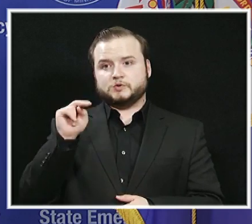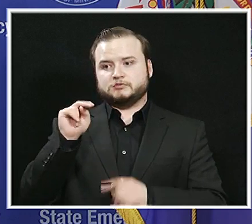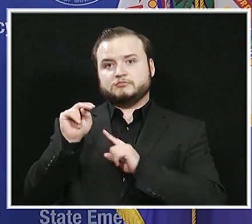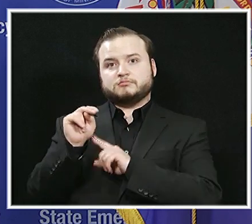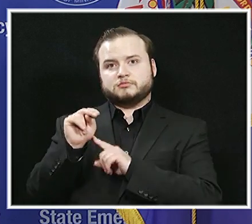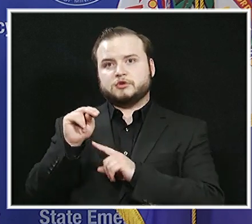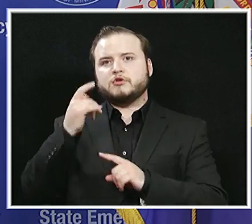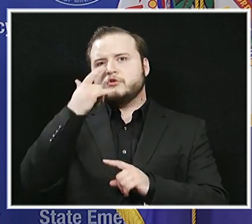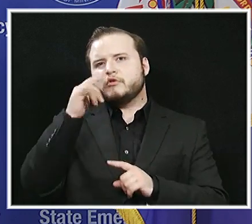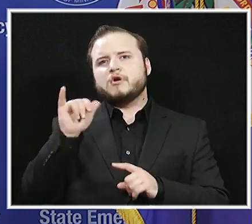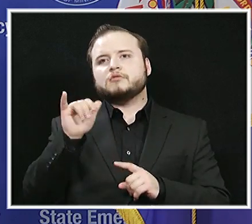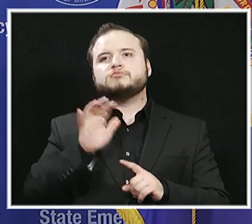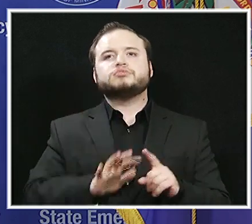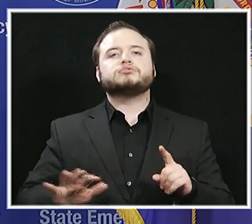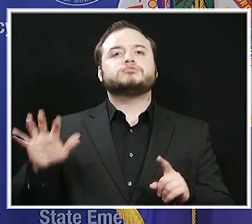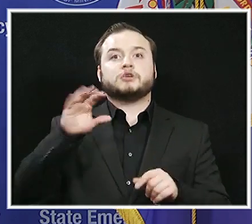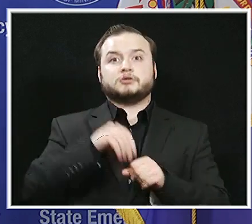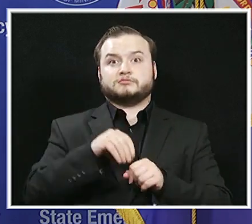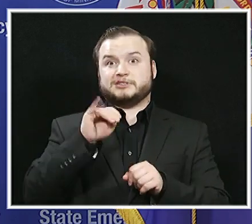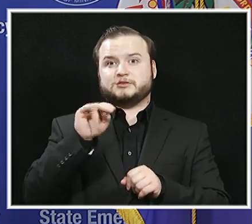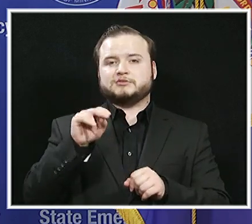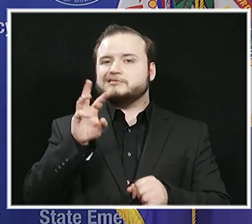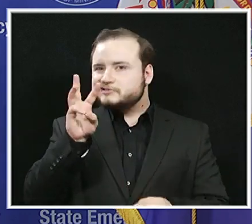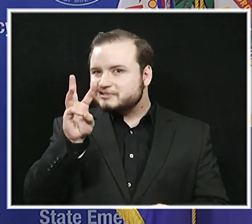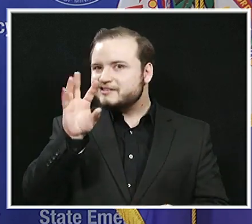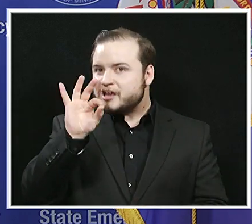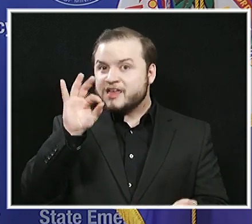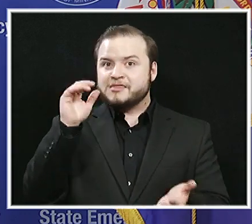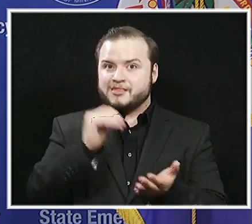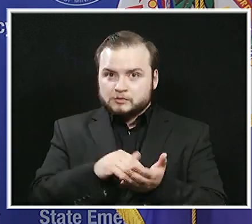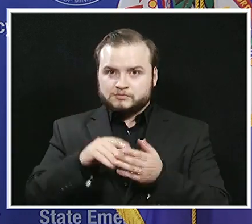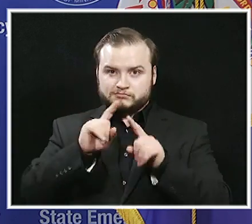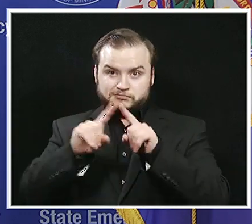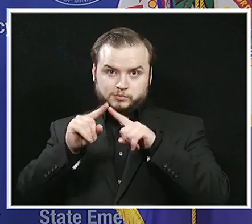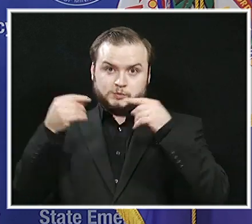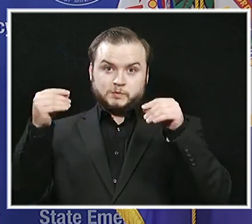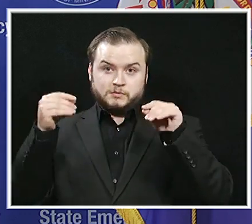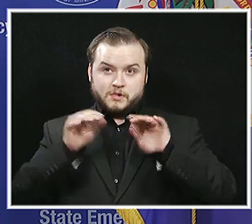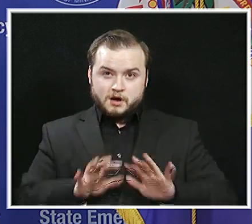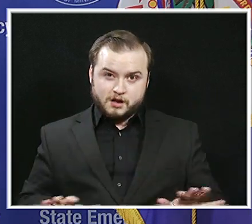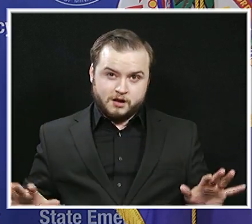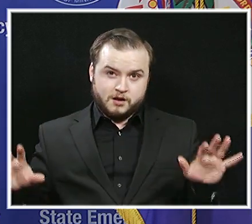multi, mid sized retail operations and even national brands. There are about 69,000 retailers